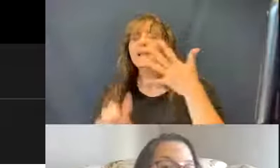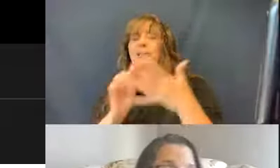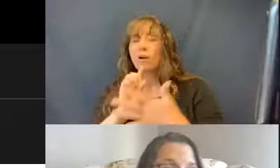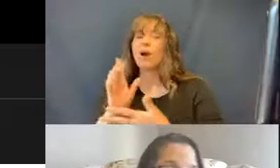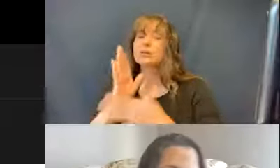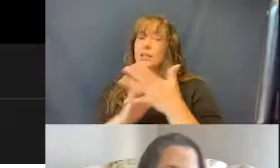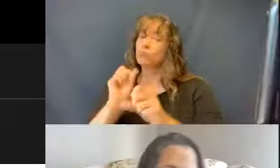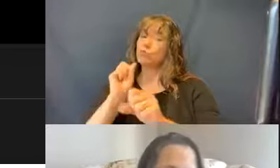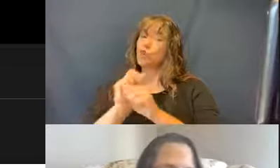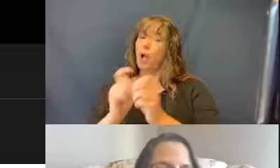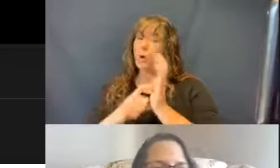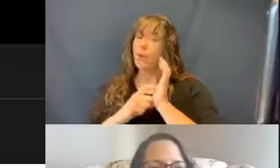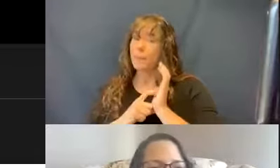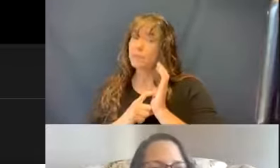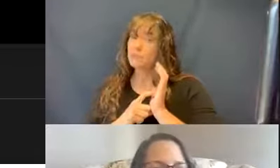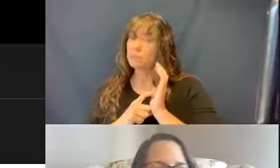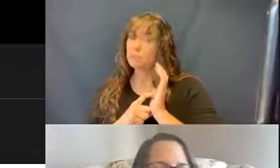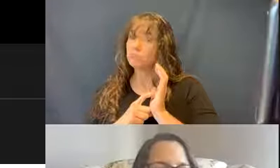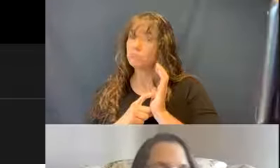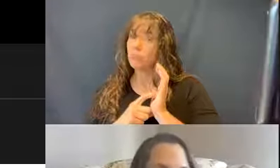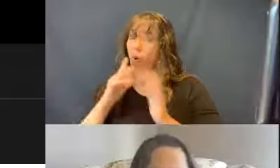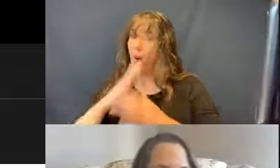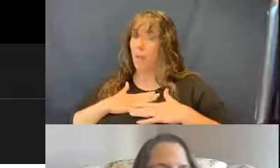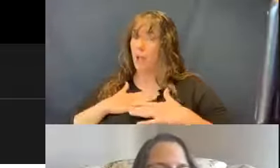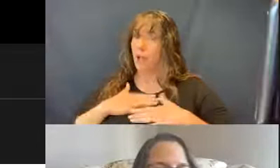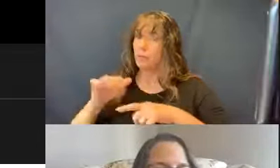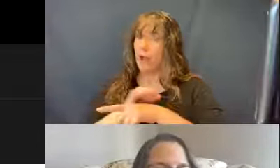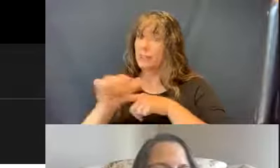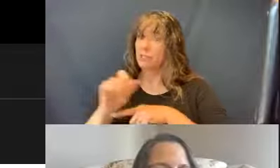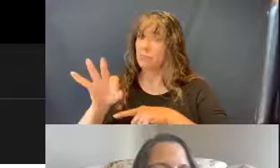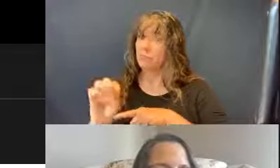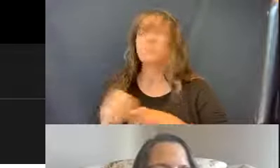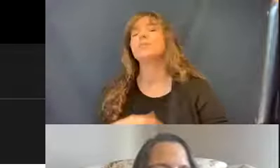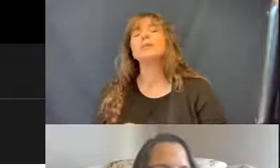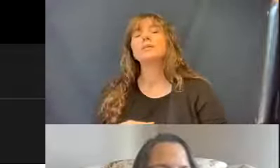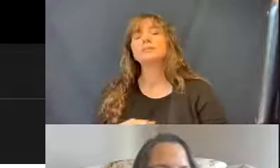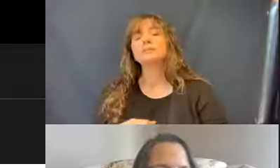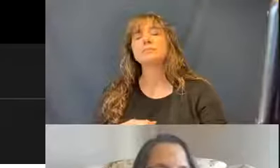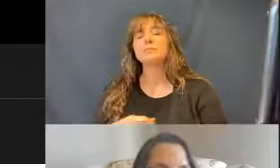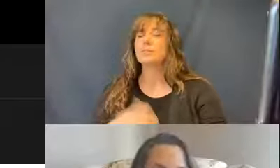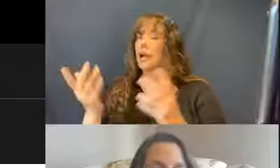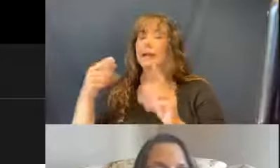my practice. So, again, I want my employees to be able to communicate. So I just say they